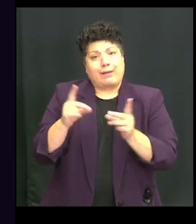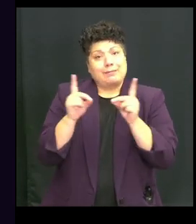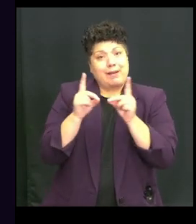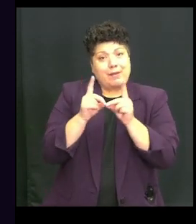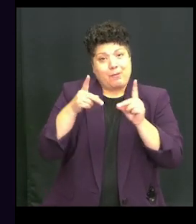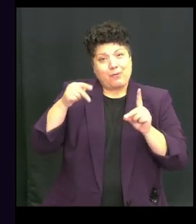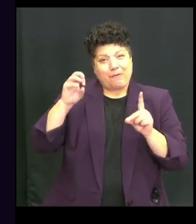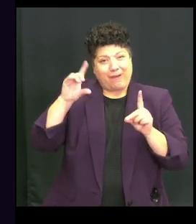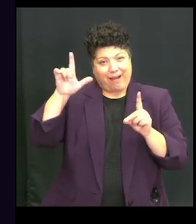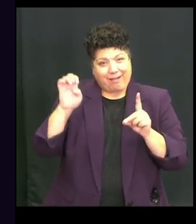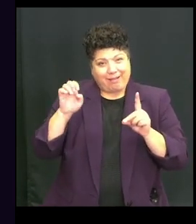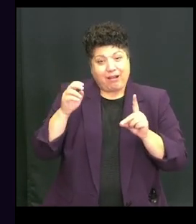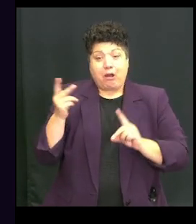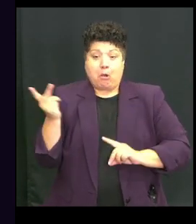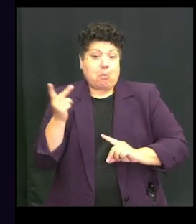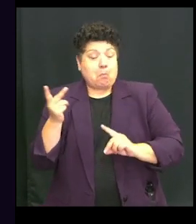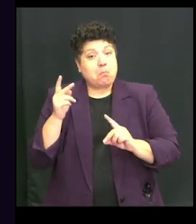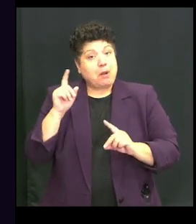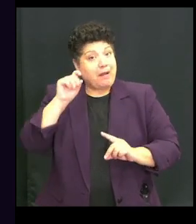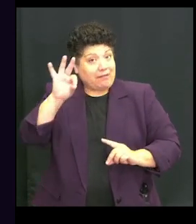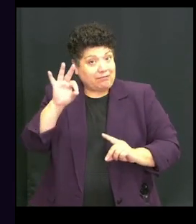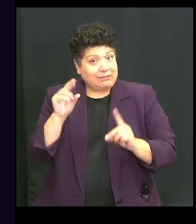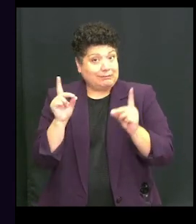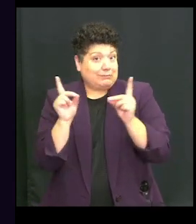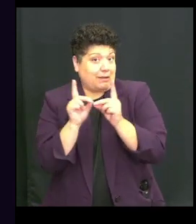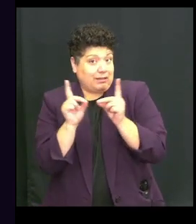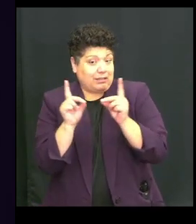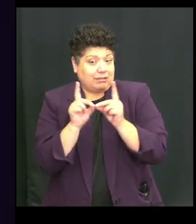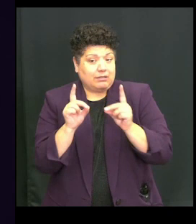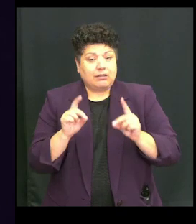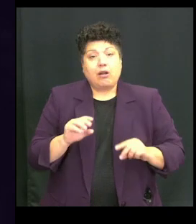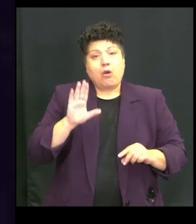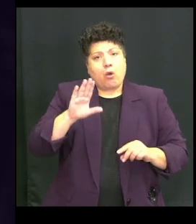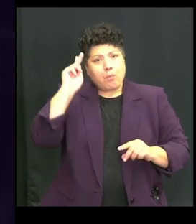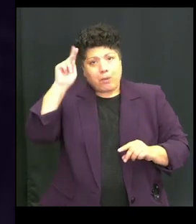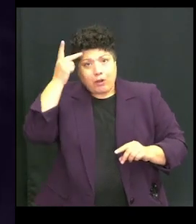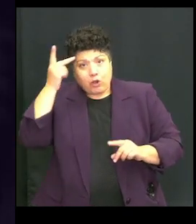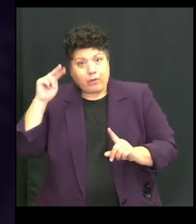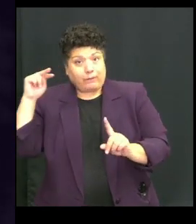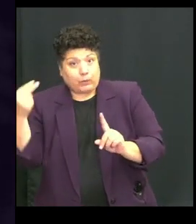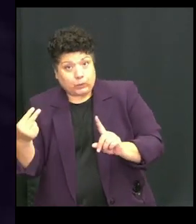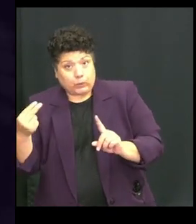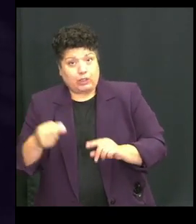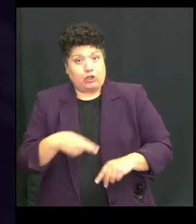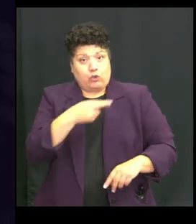And in these profiles attributes like political views and religion, they were randomized.